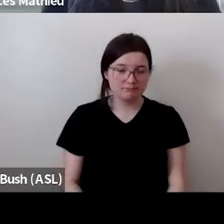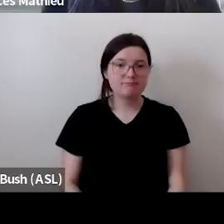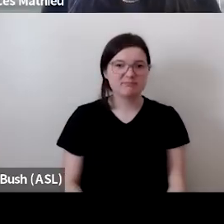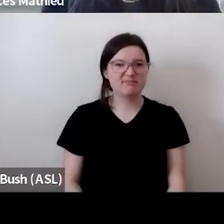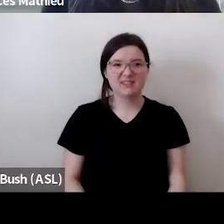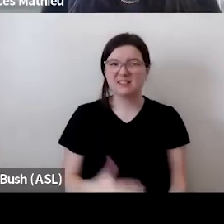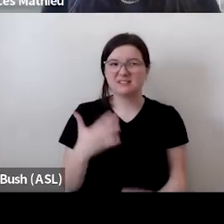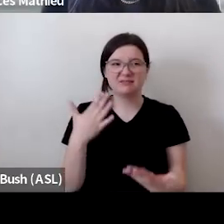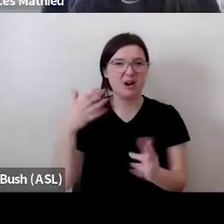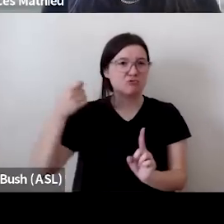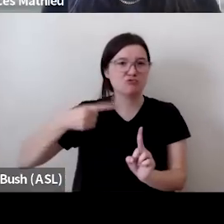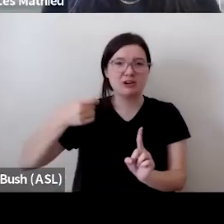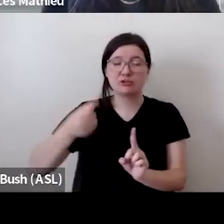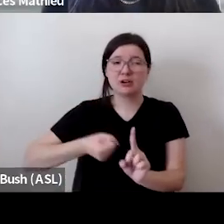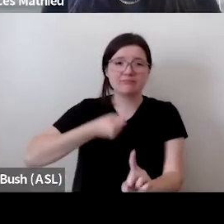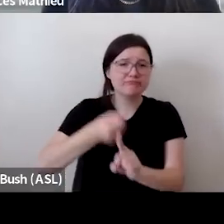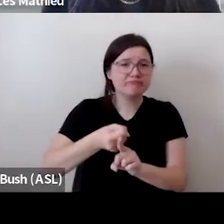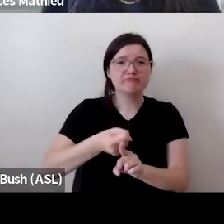or a series of triggering circumstances